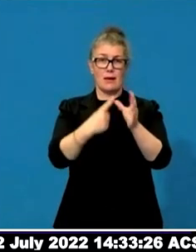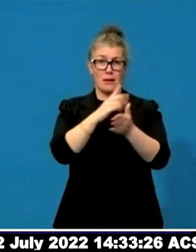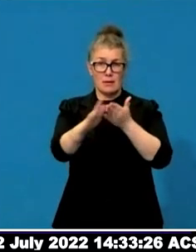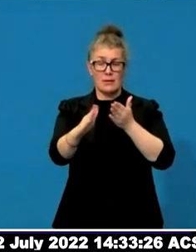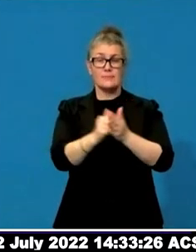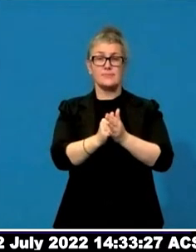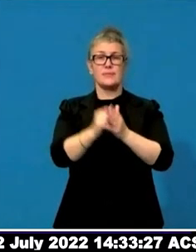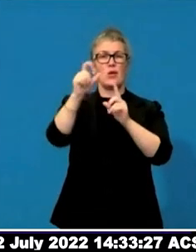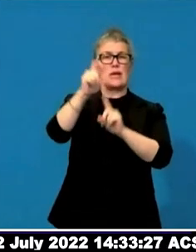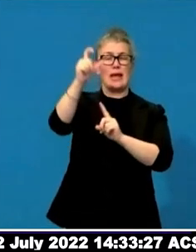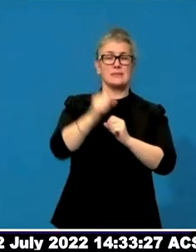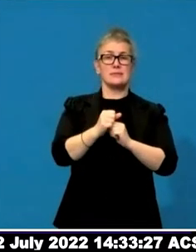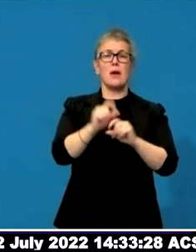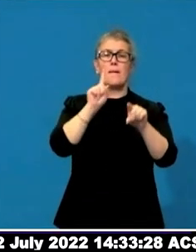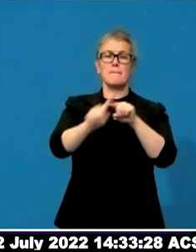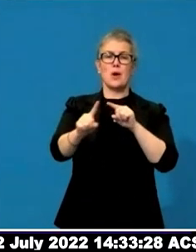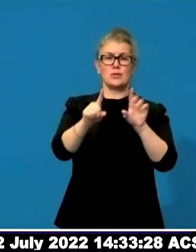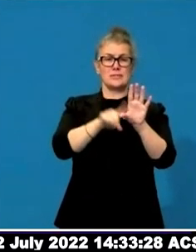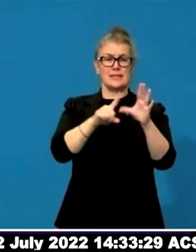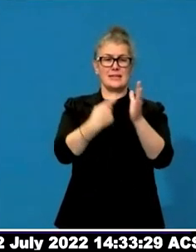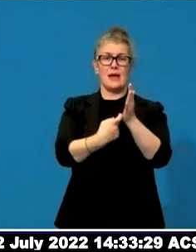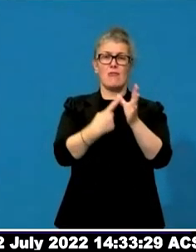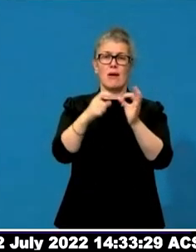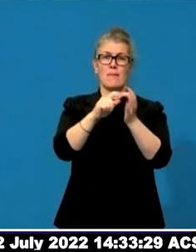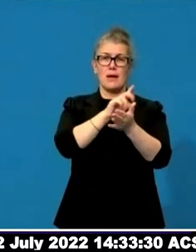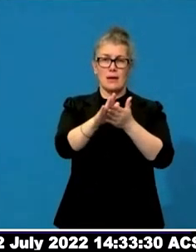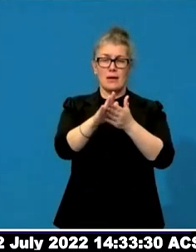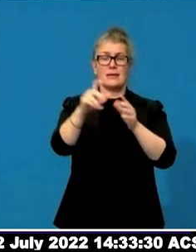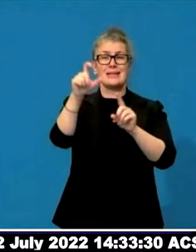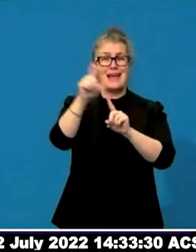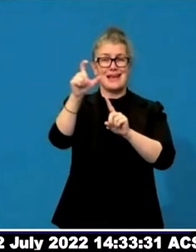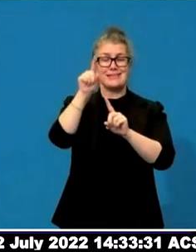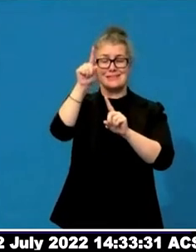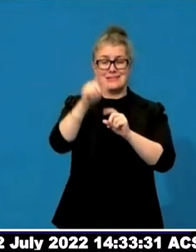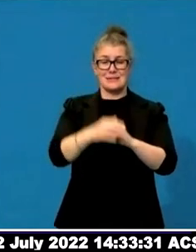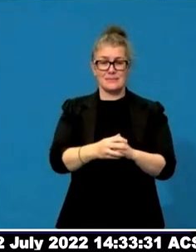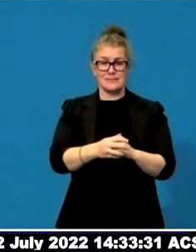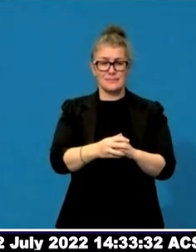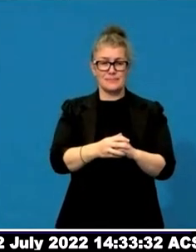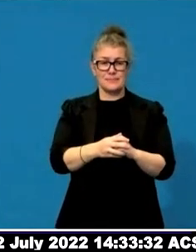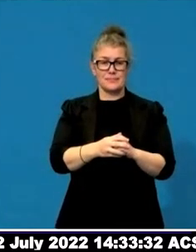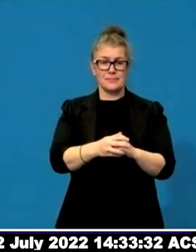So the majority are Yarrabah, Cairns, Aurukun. How long does it take from you to get from Cairns to Yarrabah?